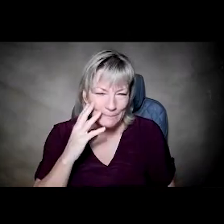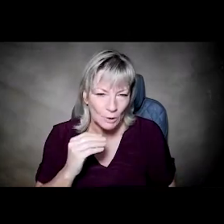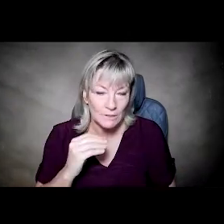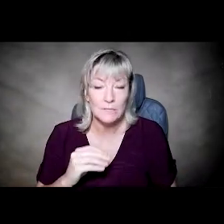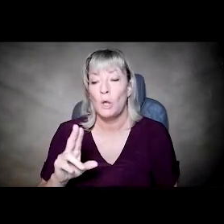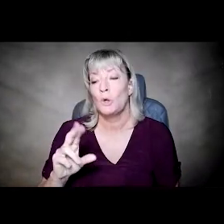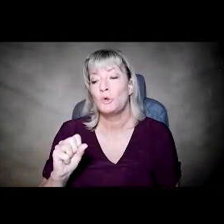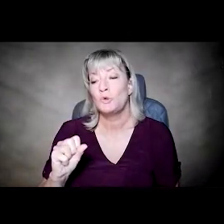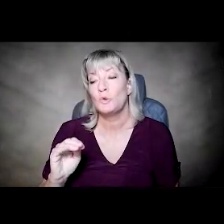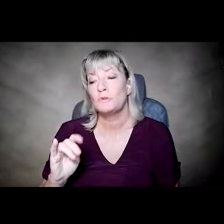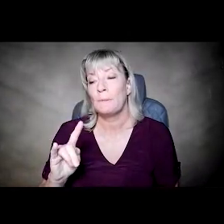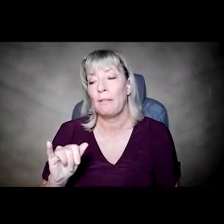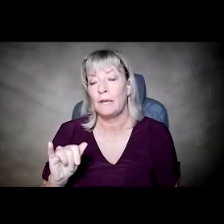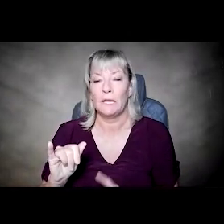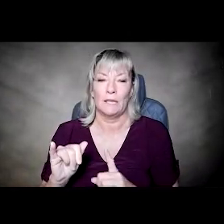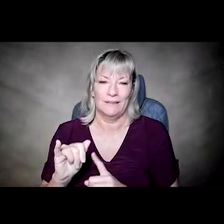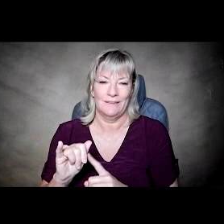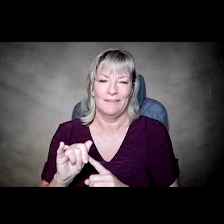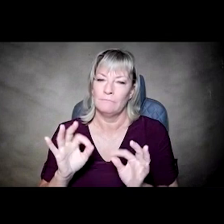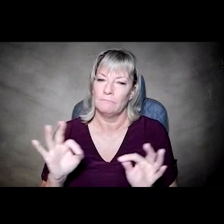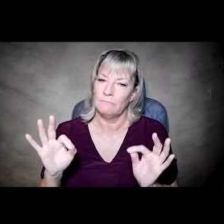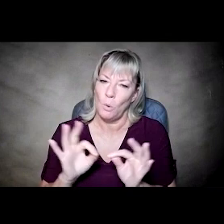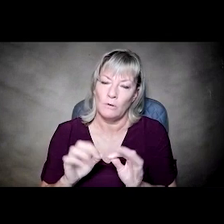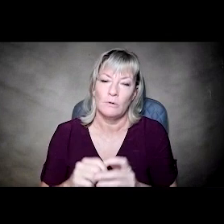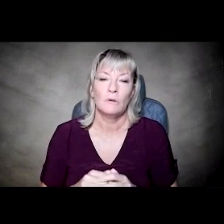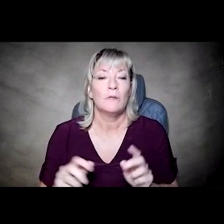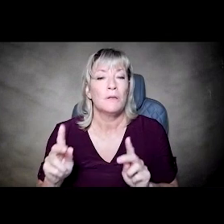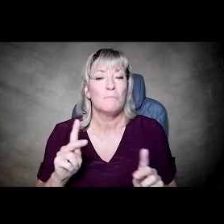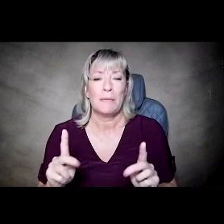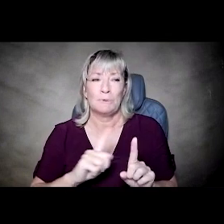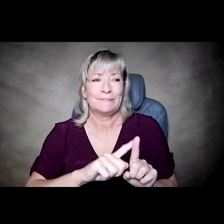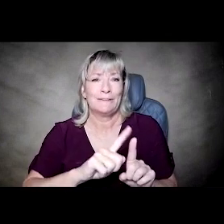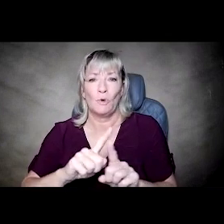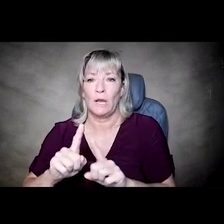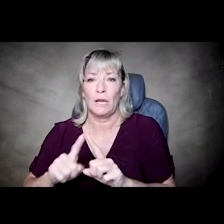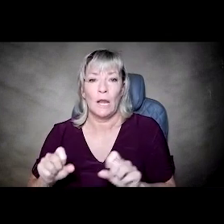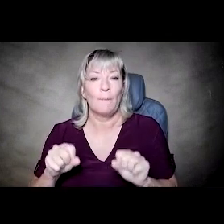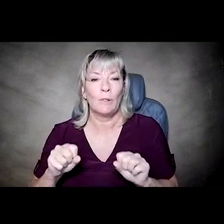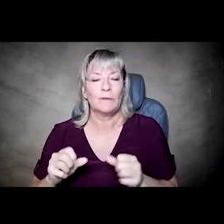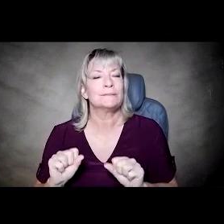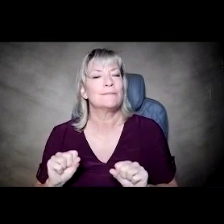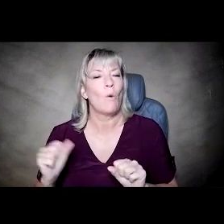Usability is the gold standard. People of all abilities can easily